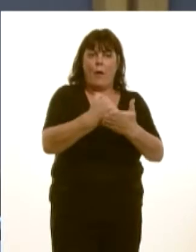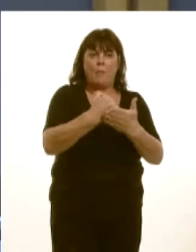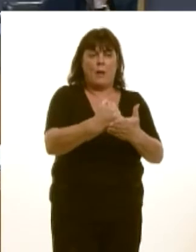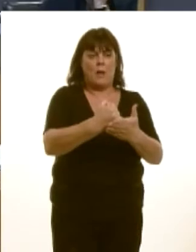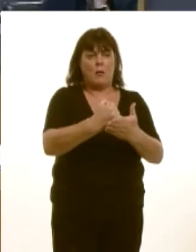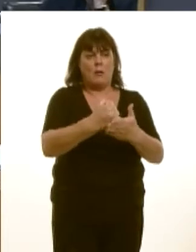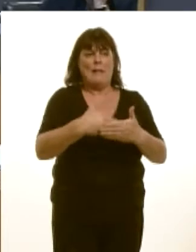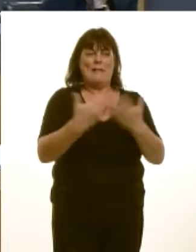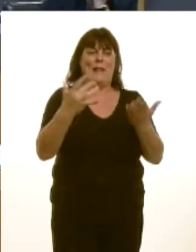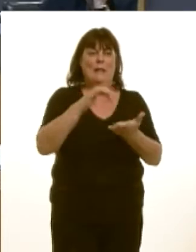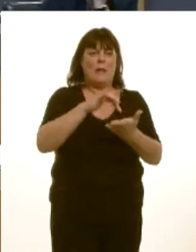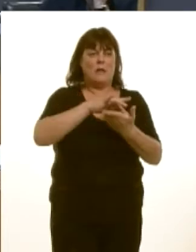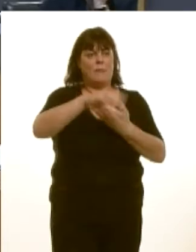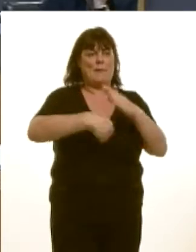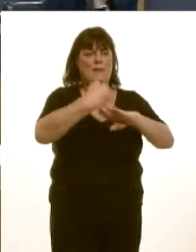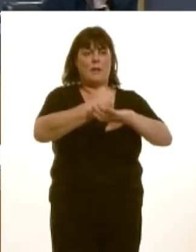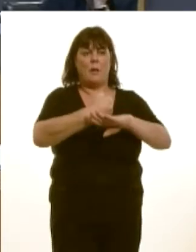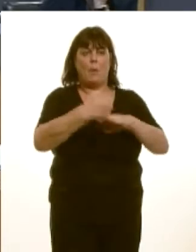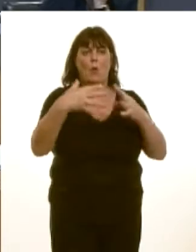Carwyn Jones: The Minister for Health and Social Services will raise the issue with